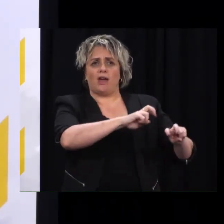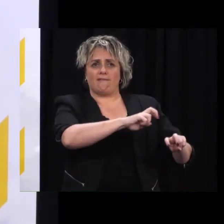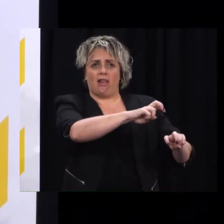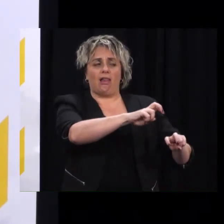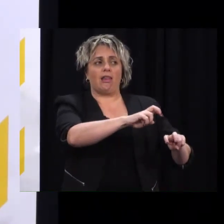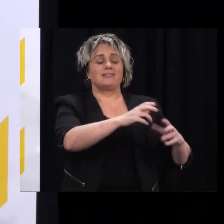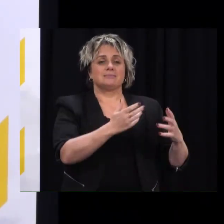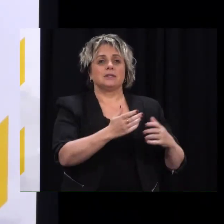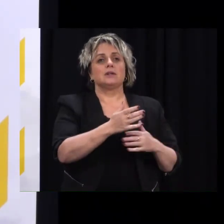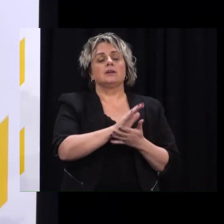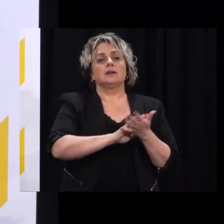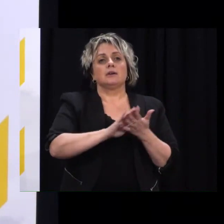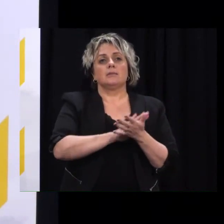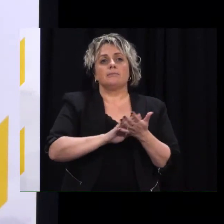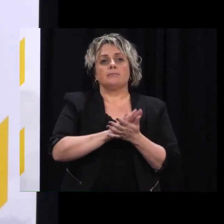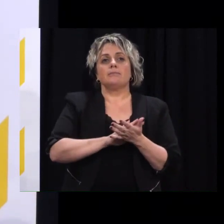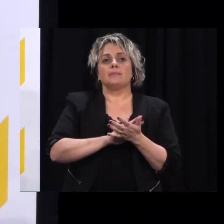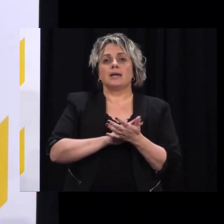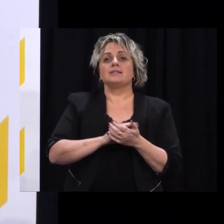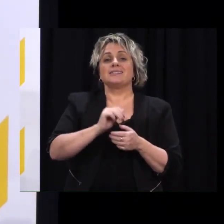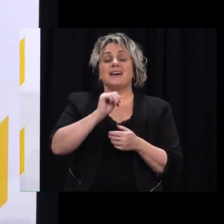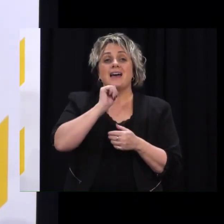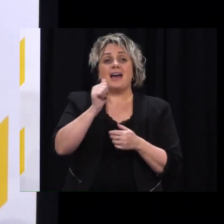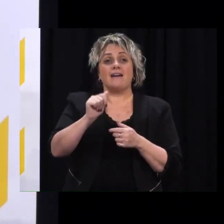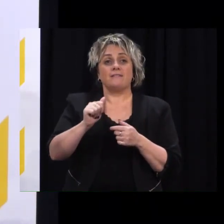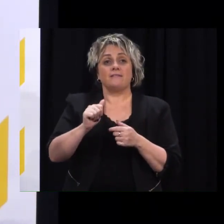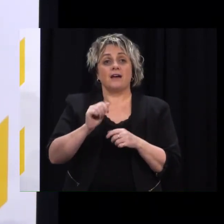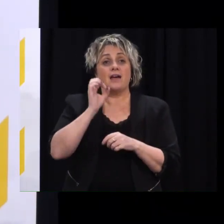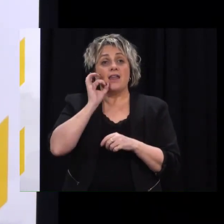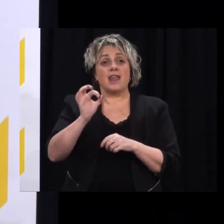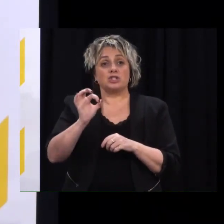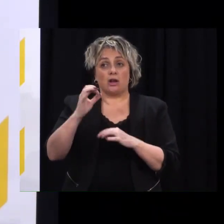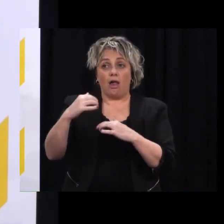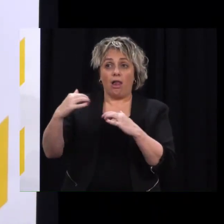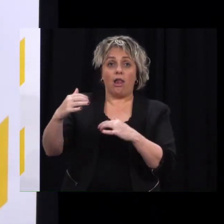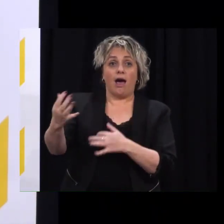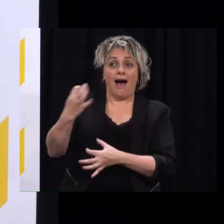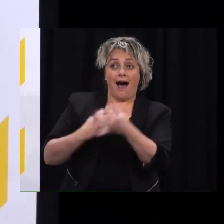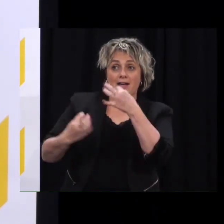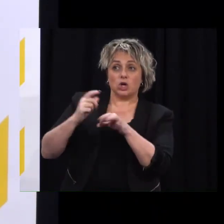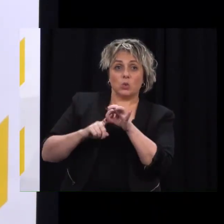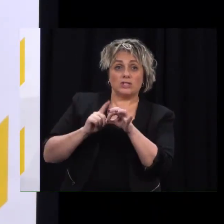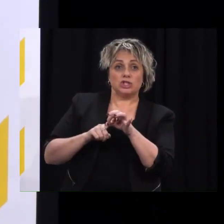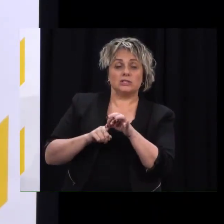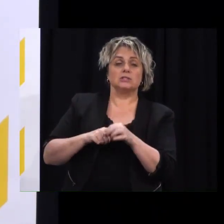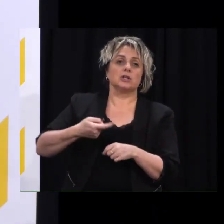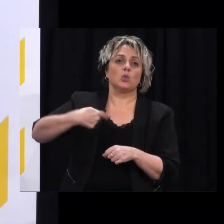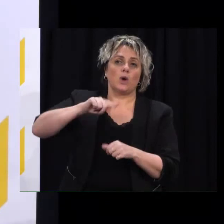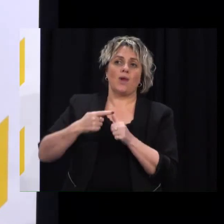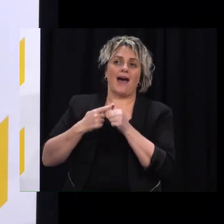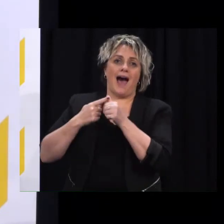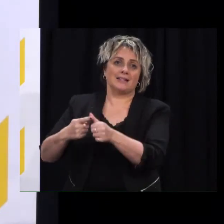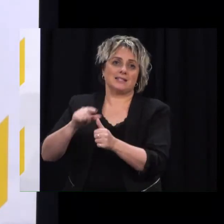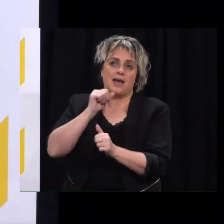have brought in so many MPs